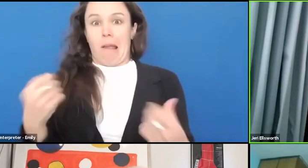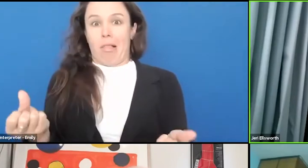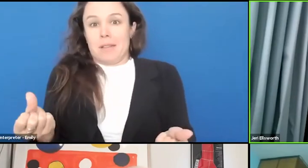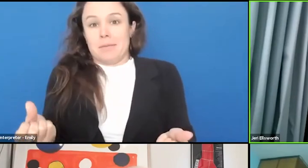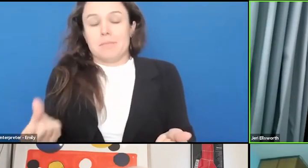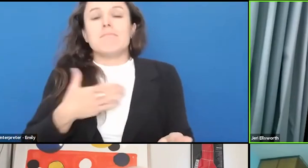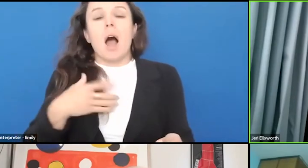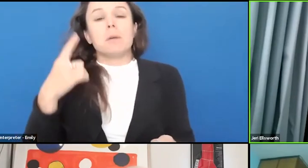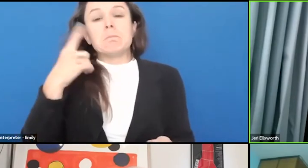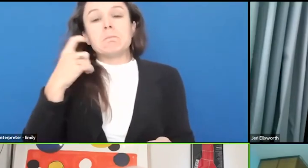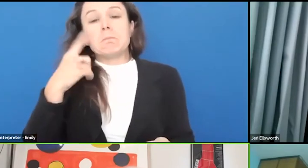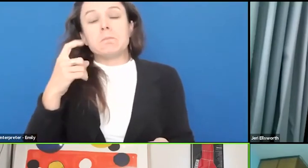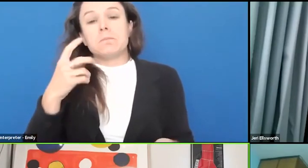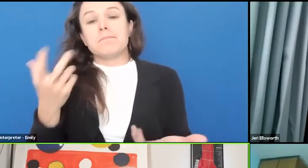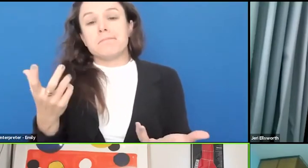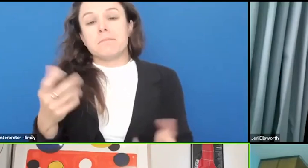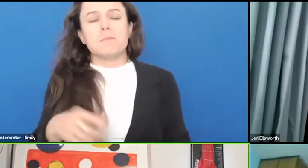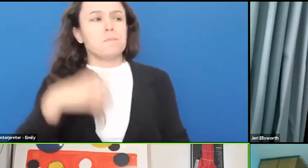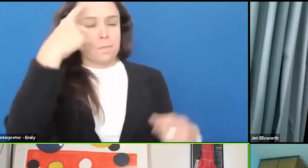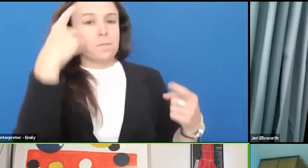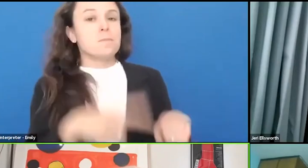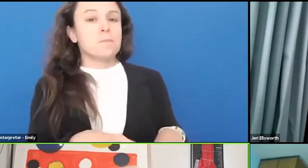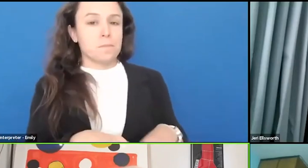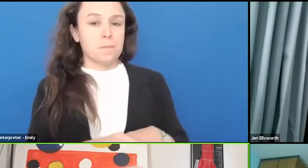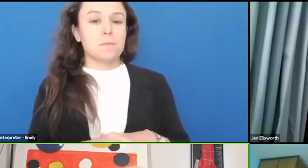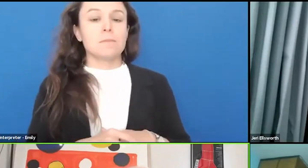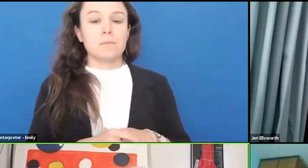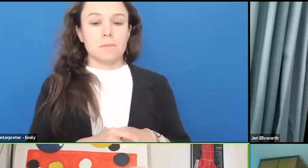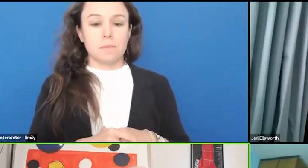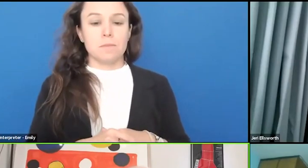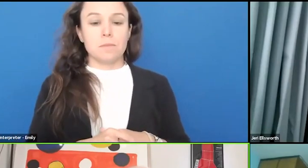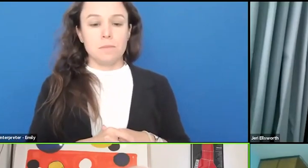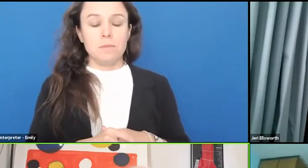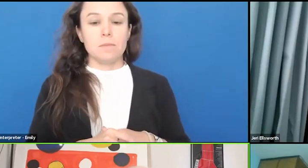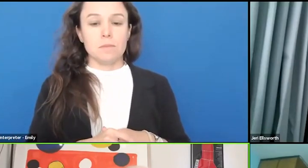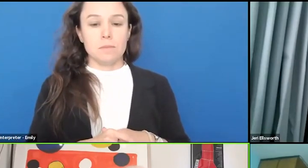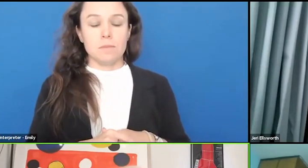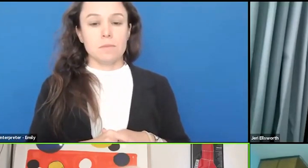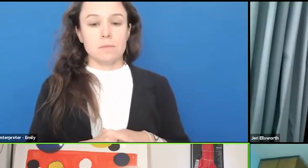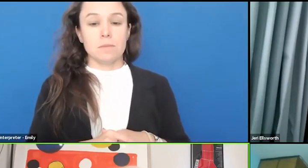I agree I think that it's important though that we realize we're using smart devices